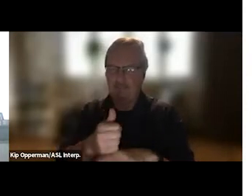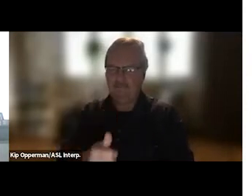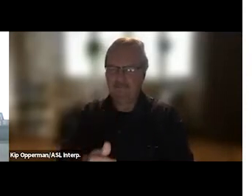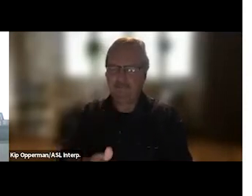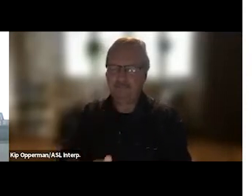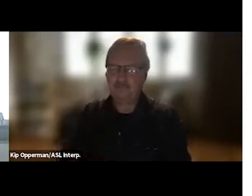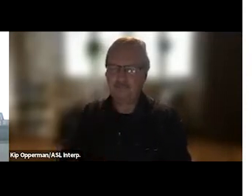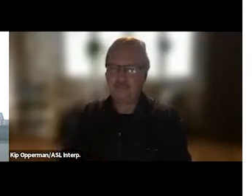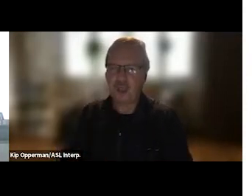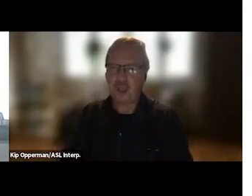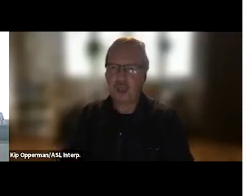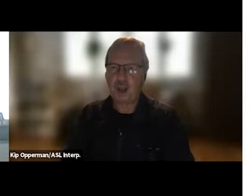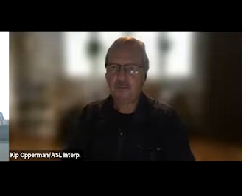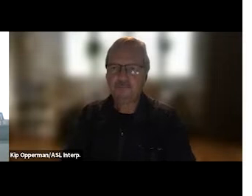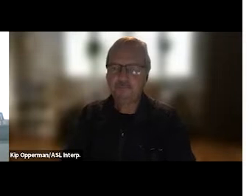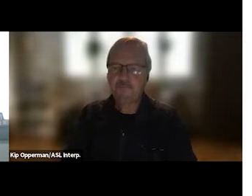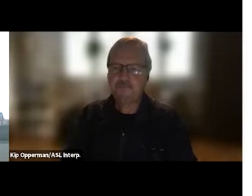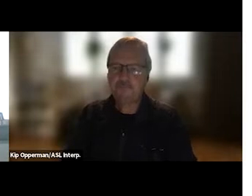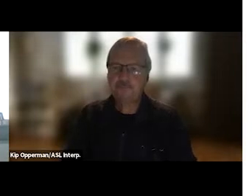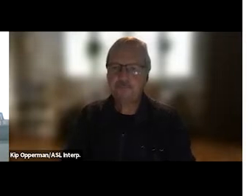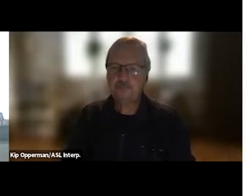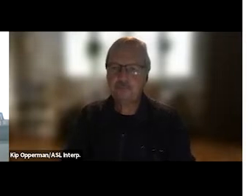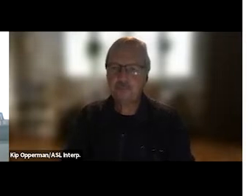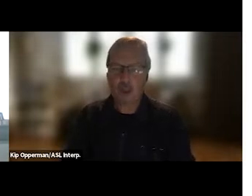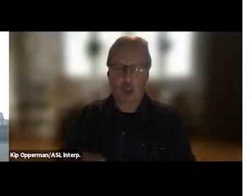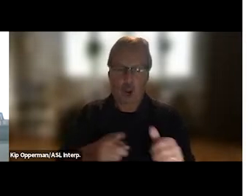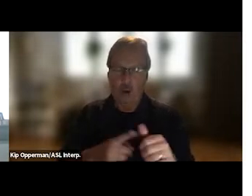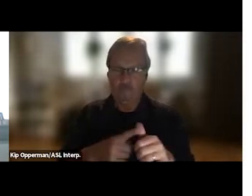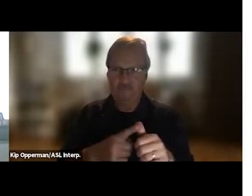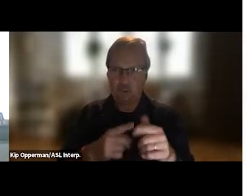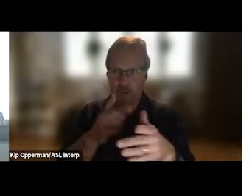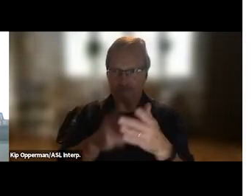Our first phase entailed, addressing and identifying